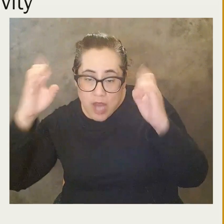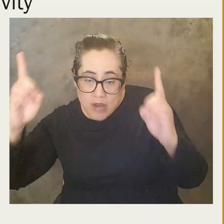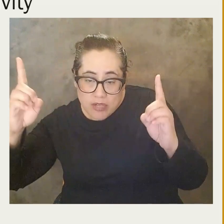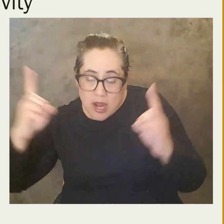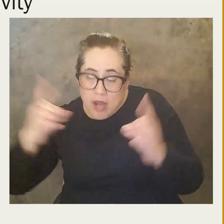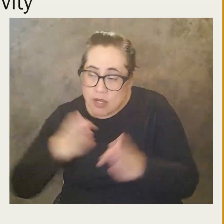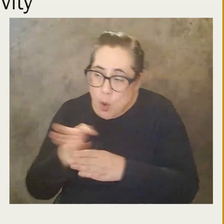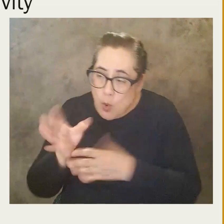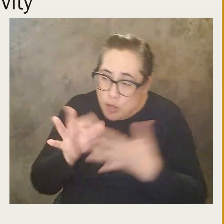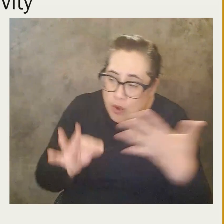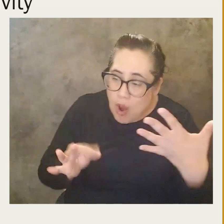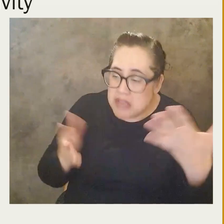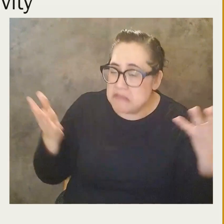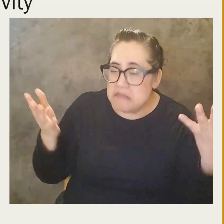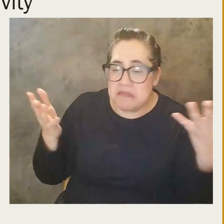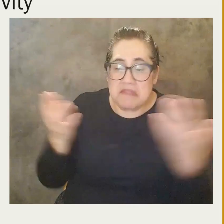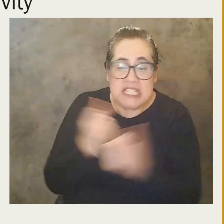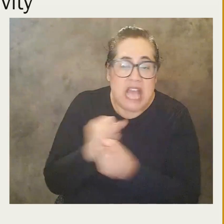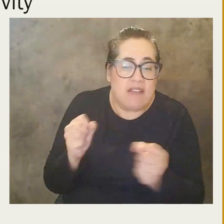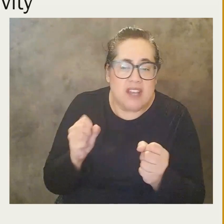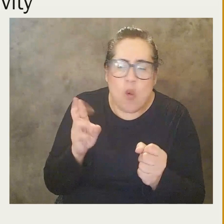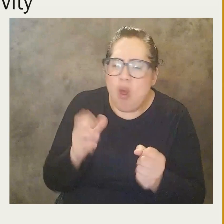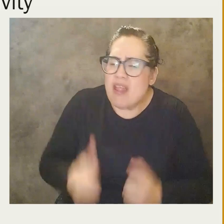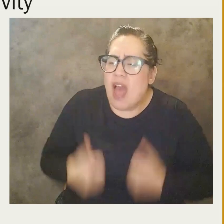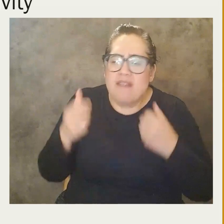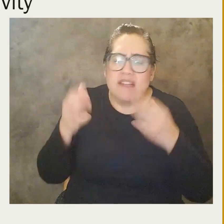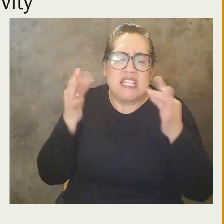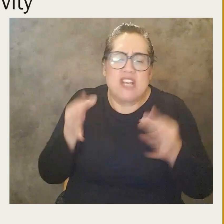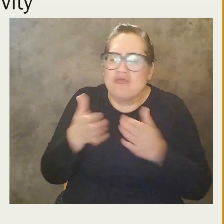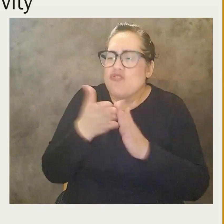career choices, safety, or life decisions in general.